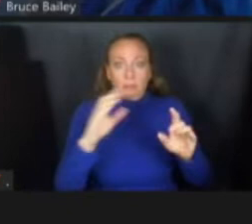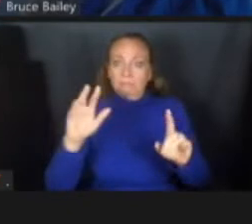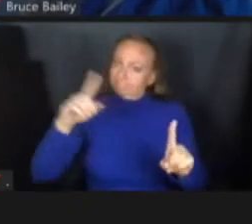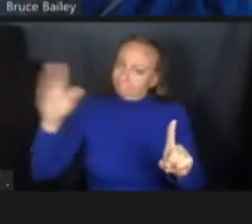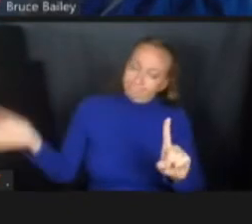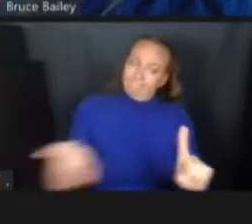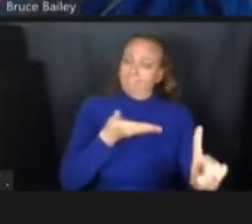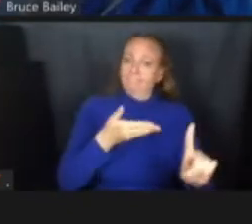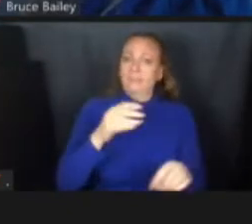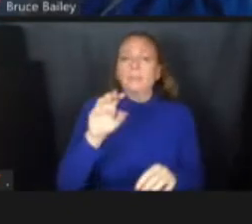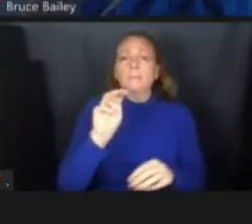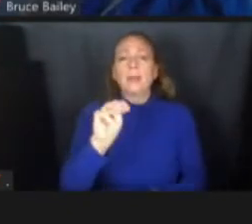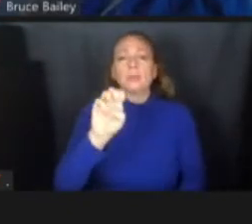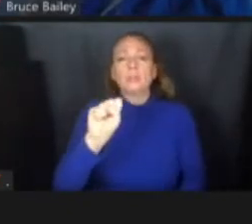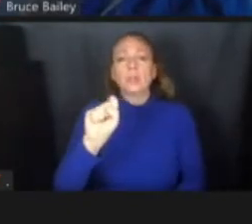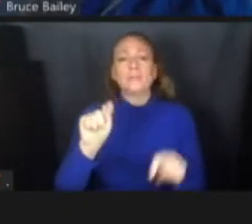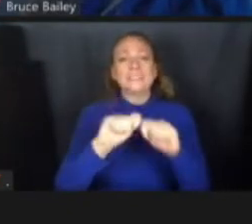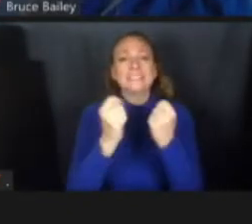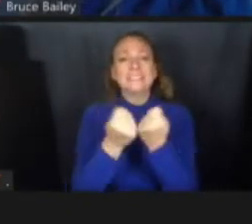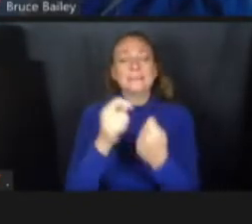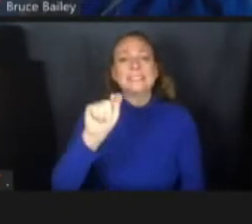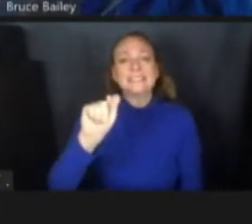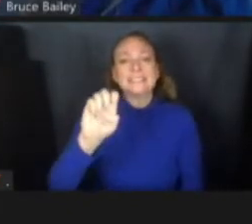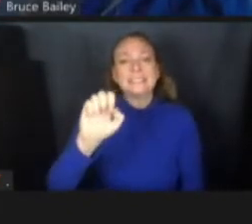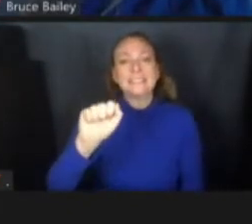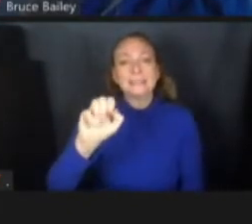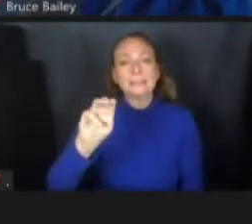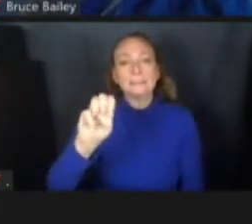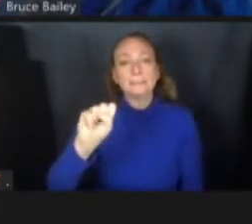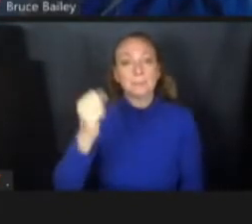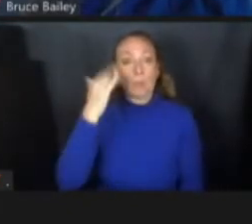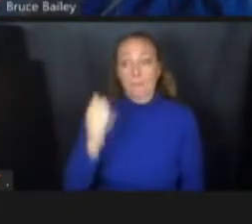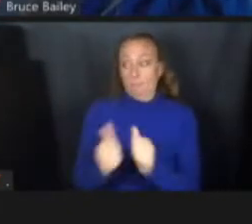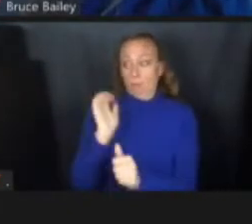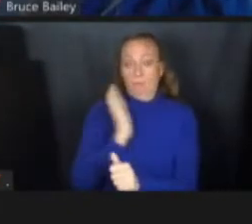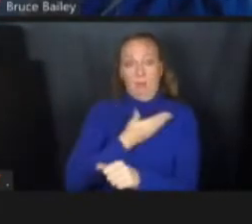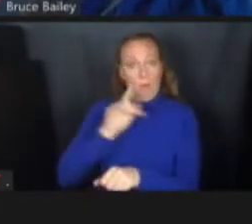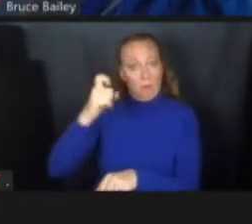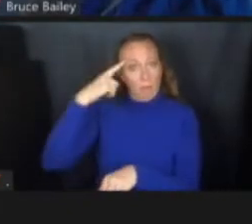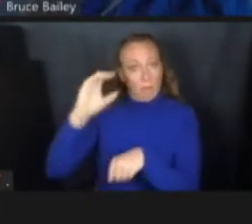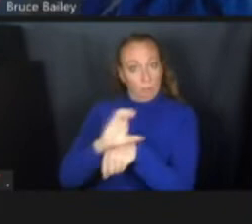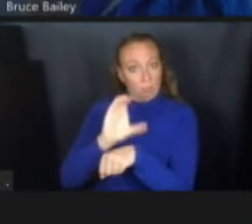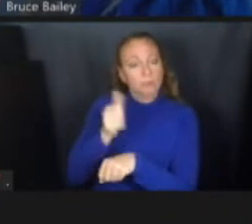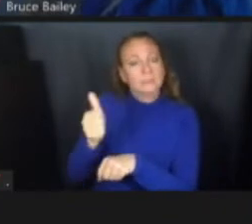Since most of our government computers were Windows-based, and we had Microsoft Office.